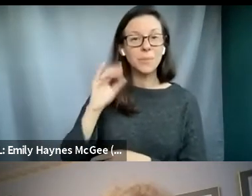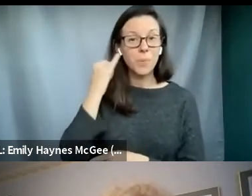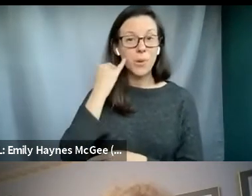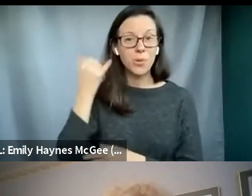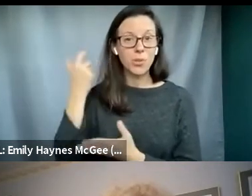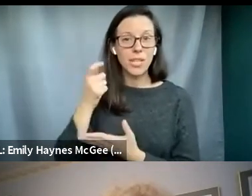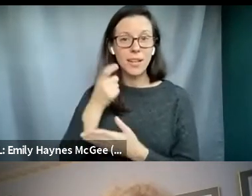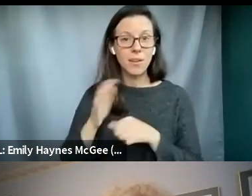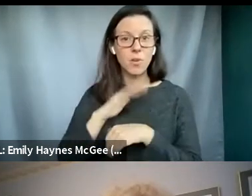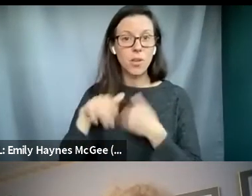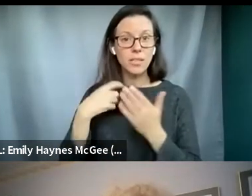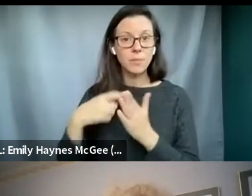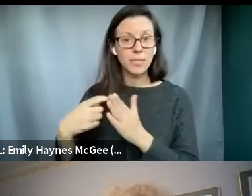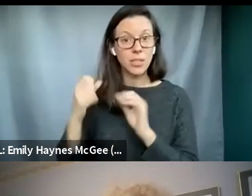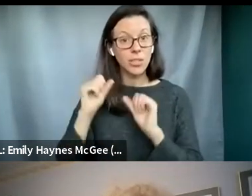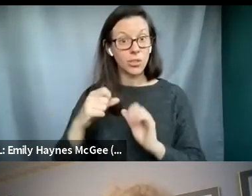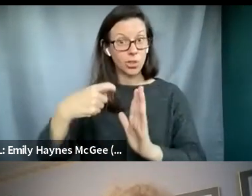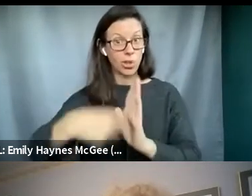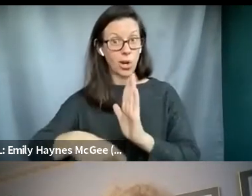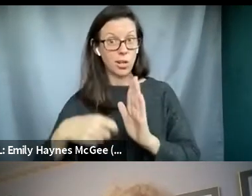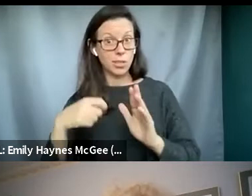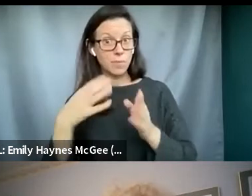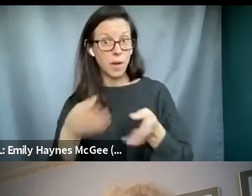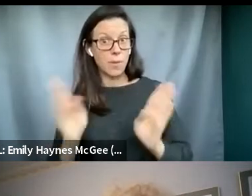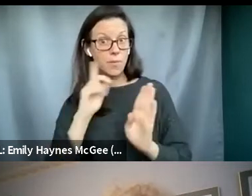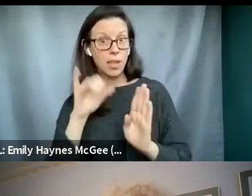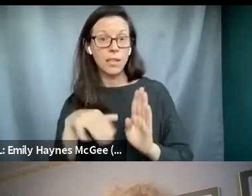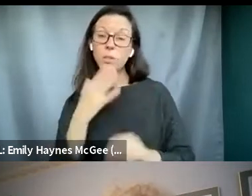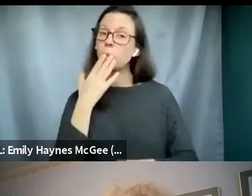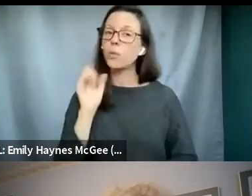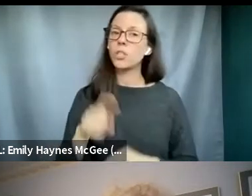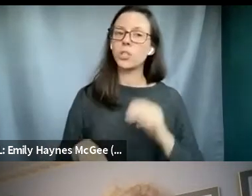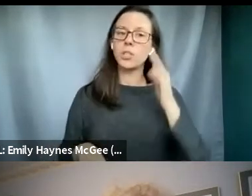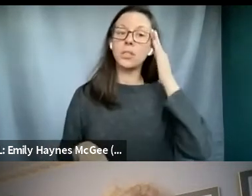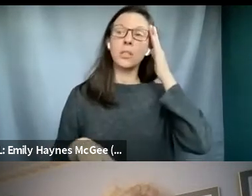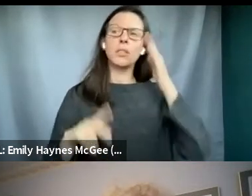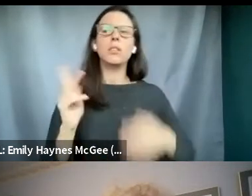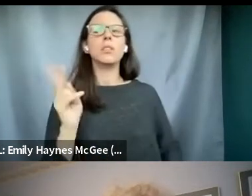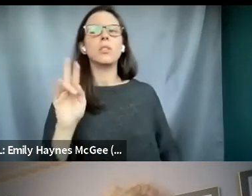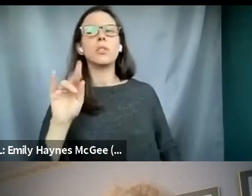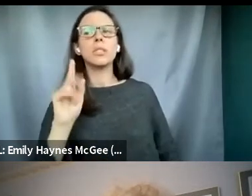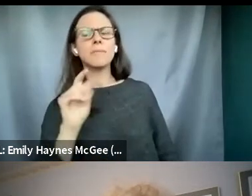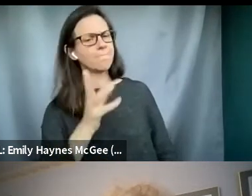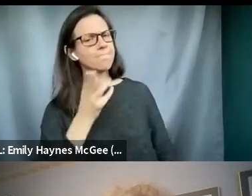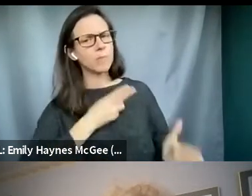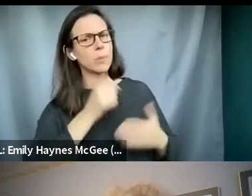Hmm. That's a great question. I guess I don't readily know the answer to that.